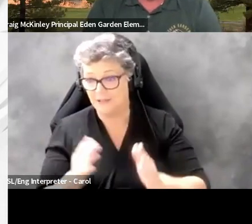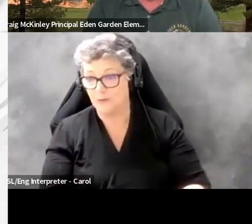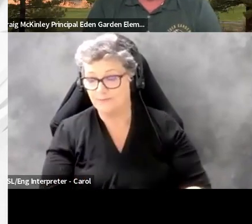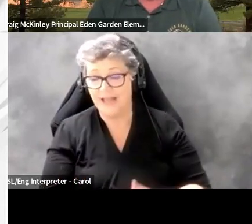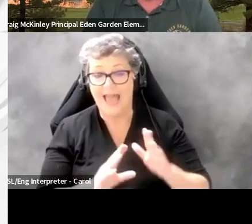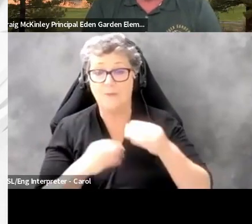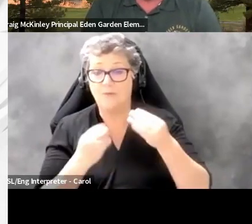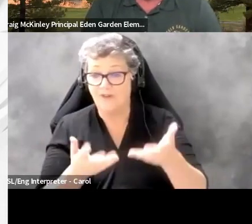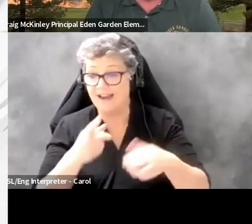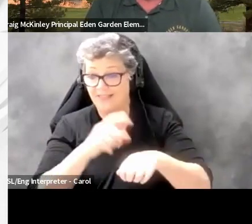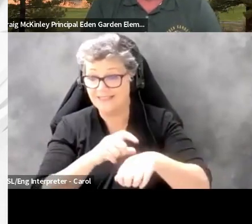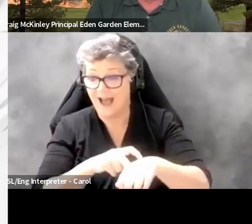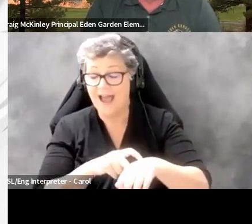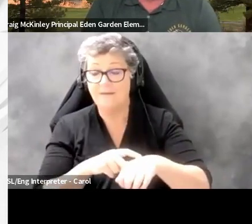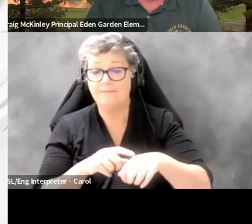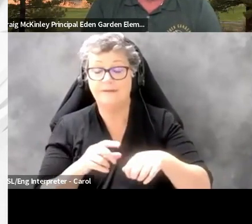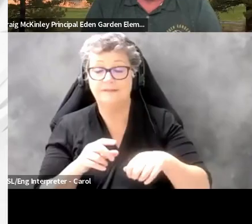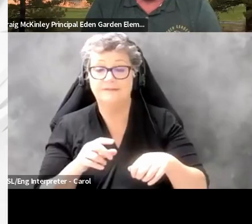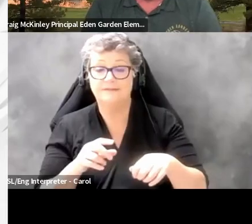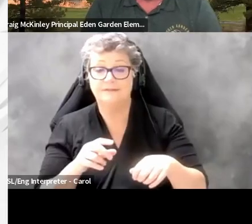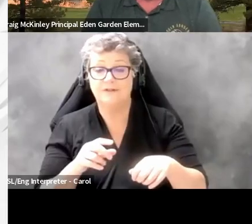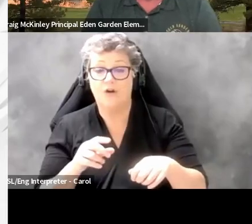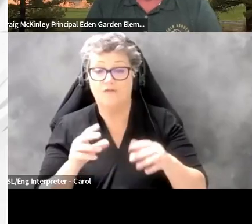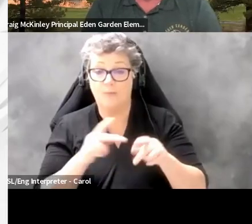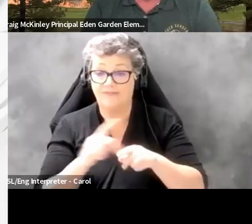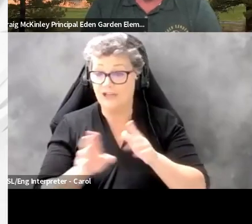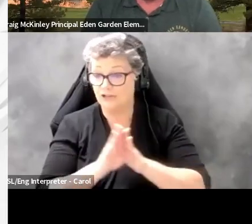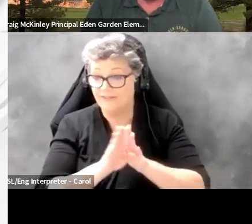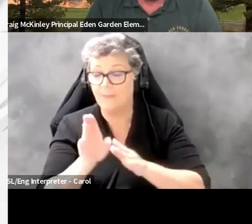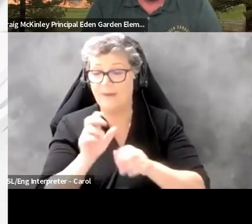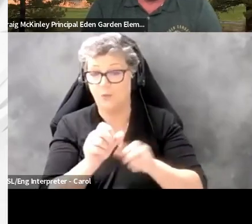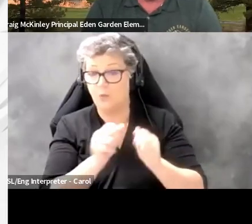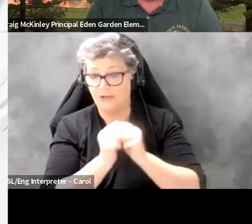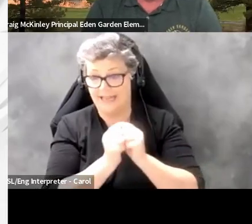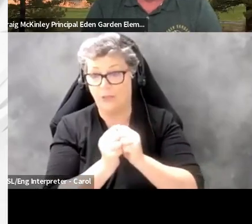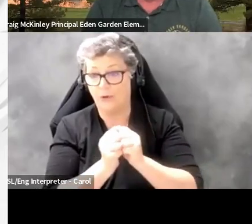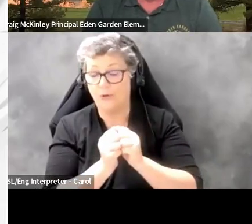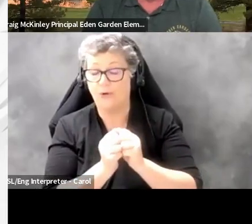that time and the time and space for professional development to work together are very important